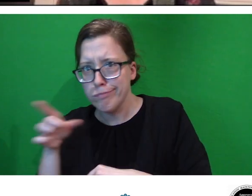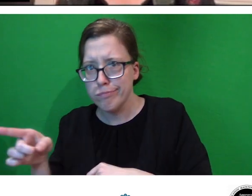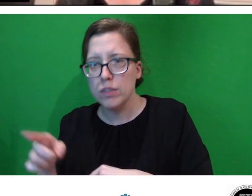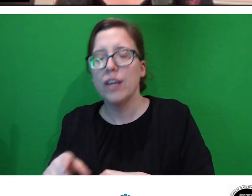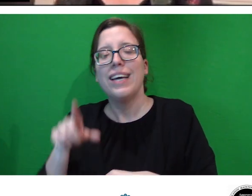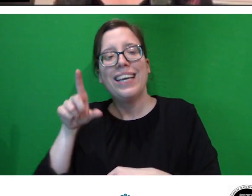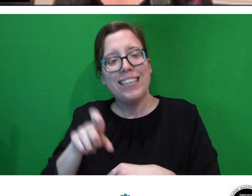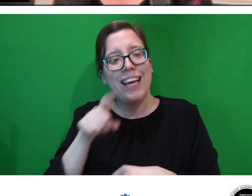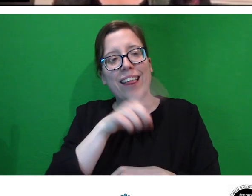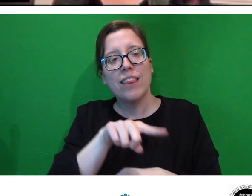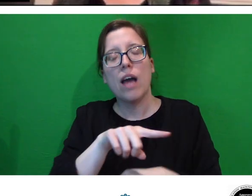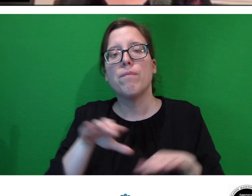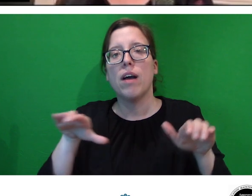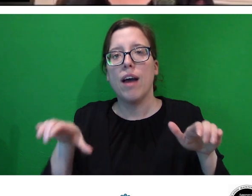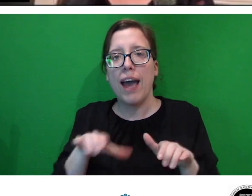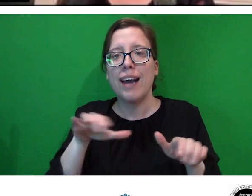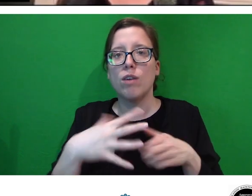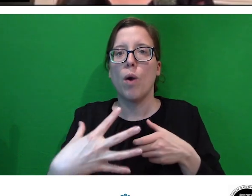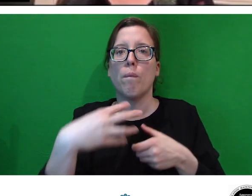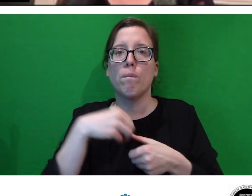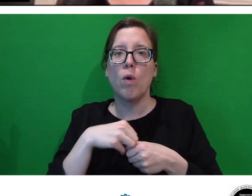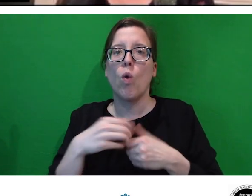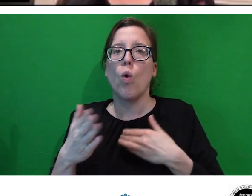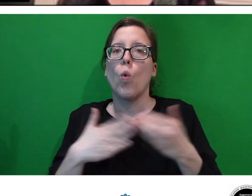Do with, not for.